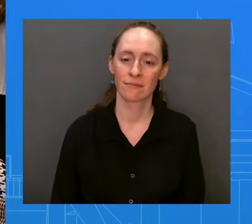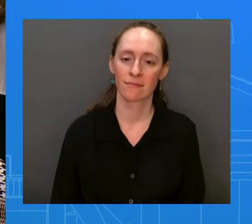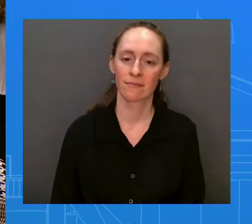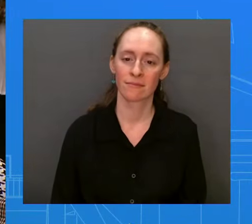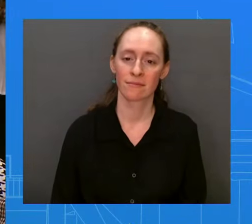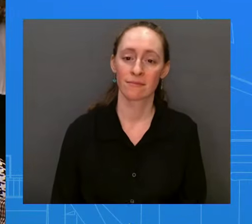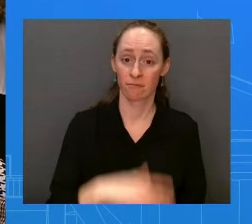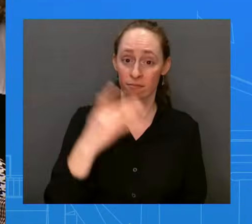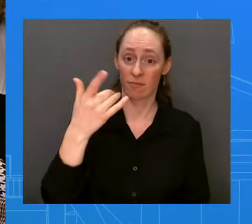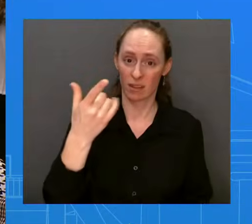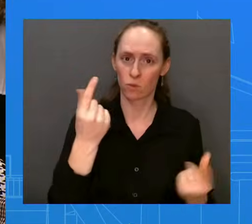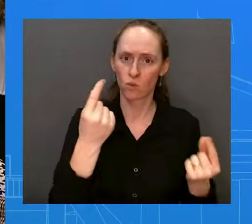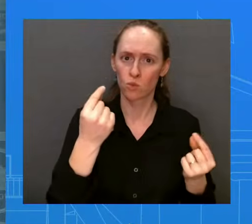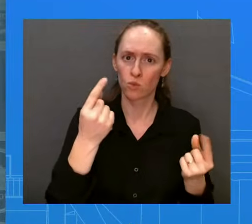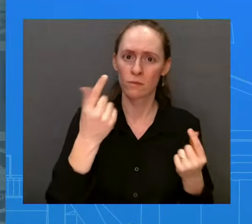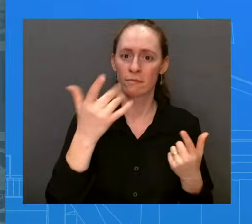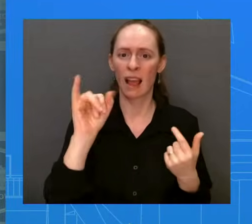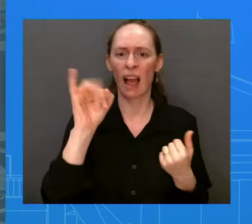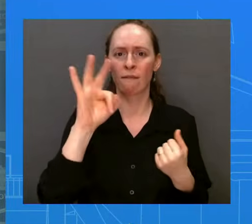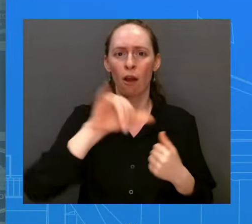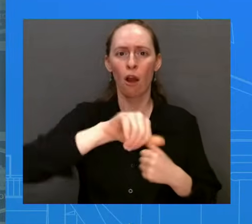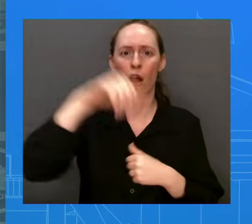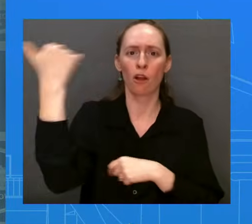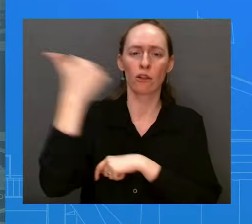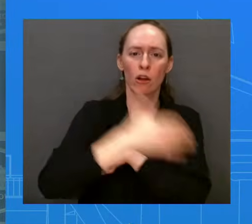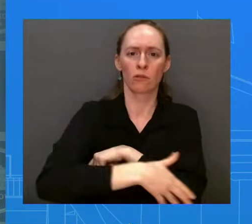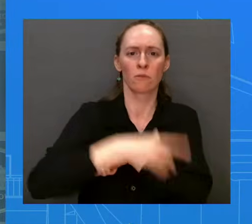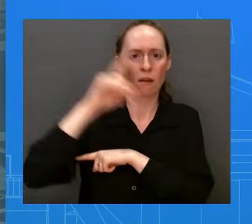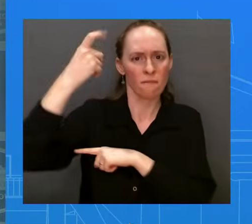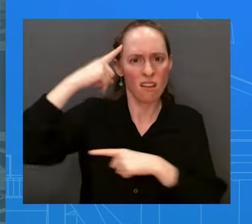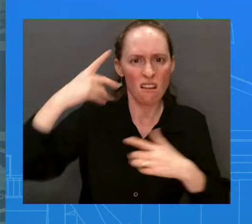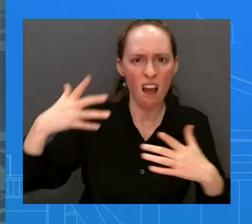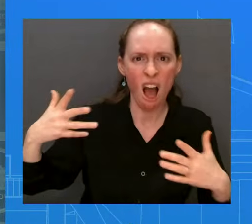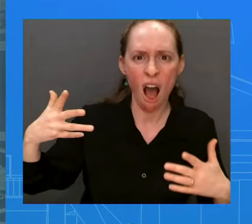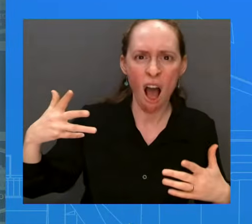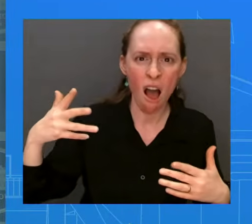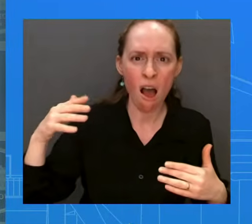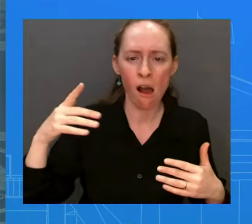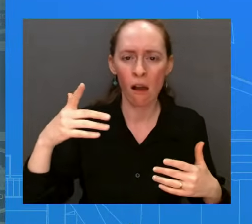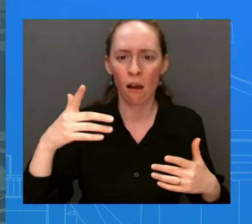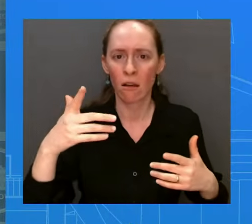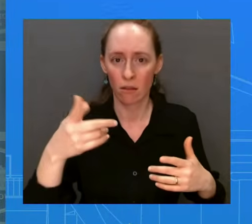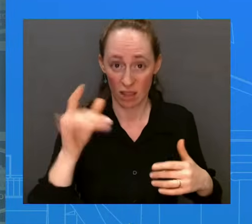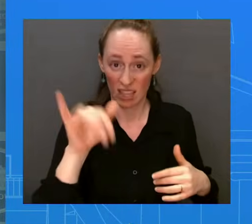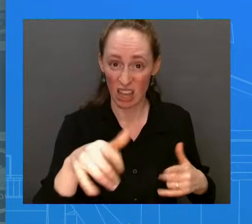The Press: The one yesterday, yeah. Mr. Kirby: Well, it was shot over -- I mean, it was shot over Lake Huron and landed